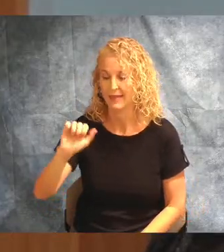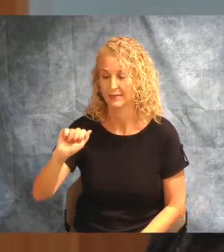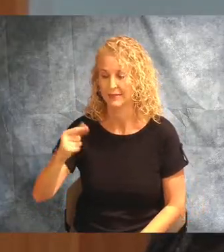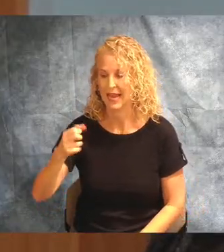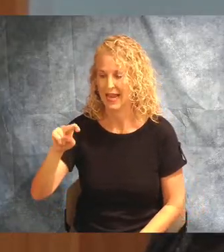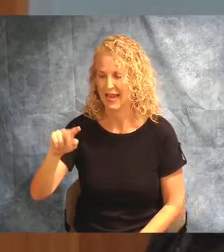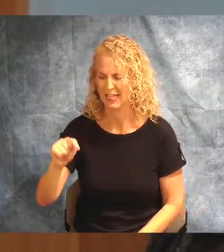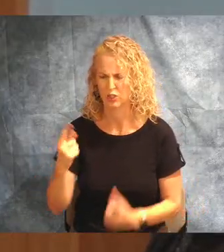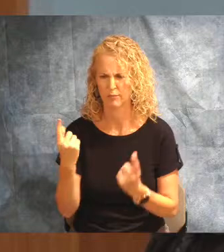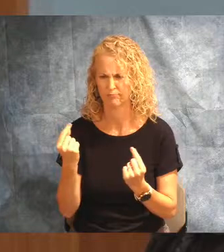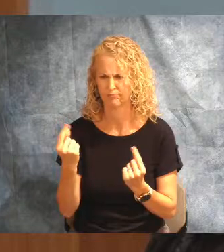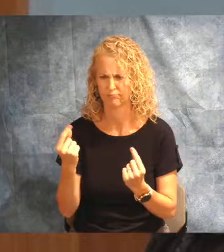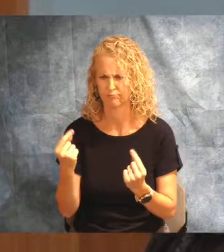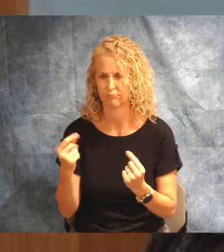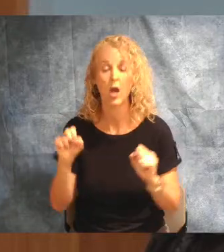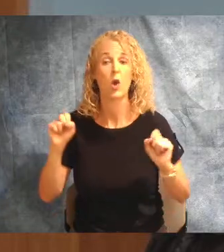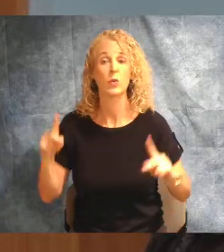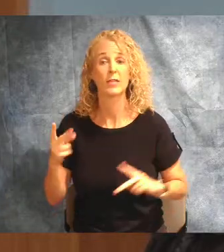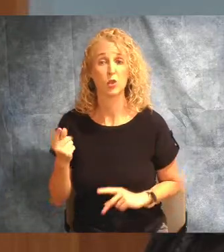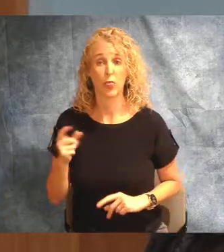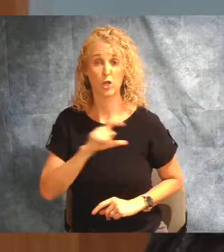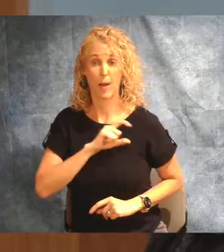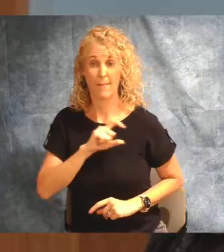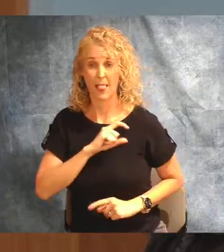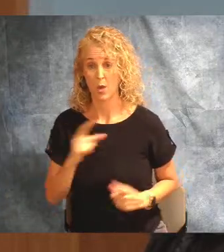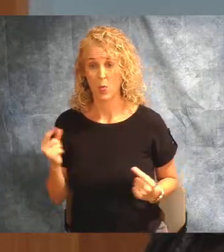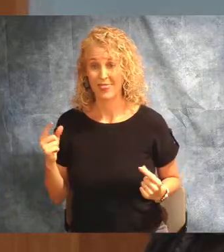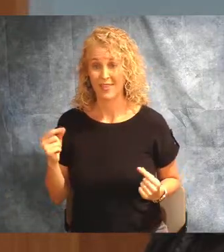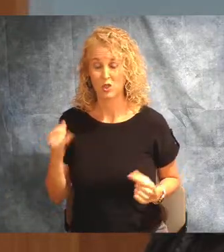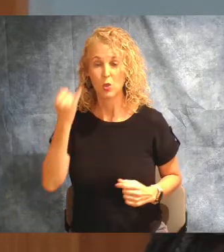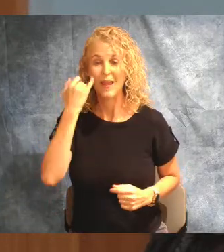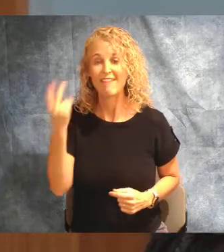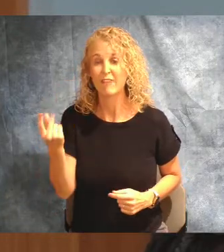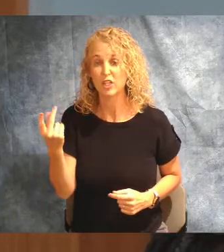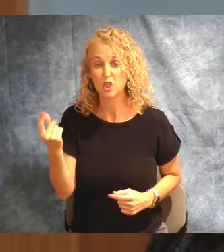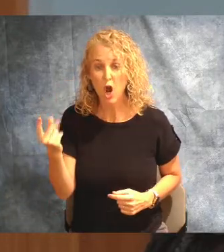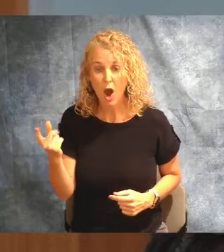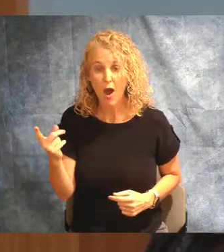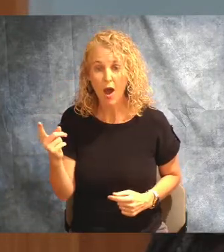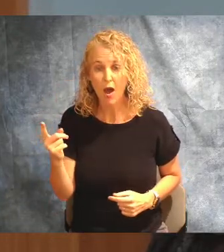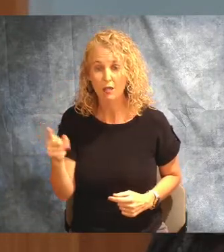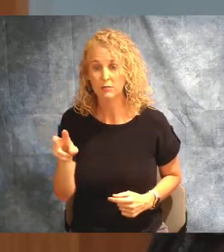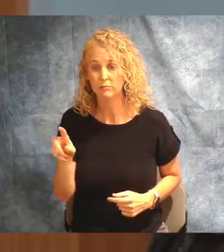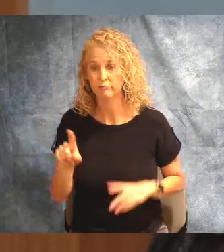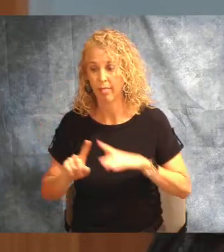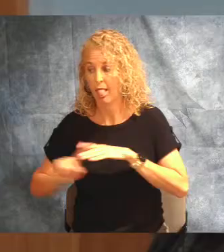so the dog warden's role is to police stray dogs and dangerous dogs. Humane agents are the flip